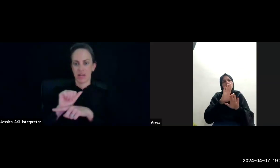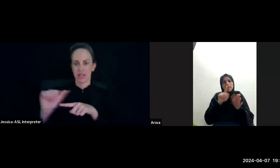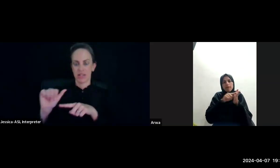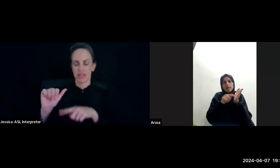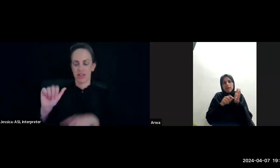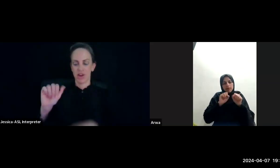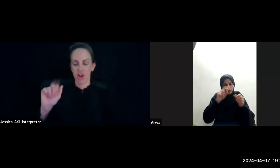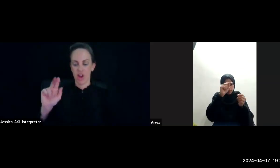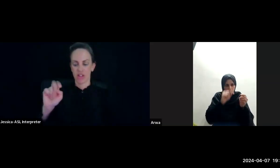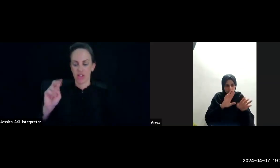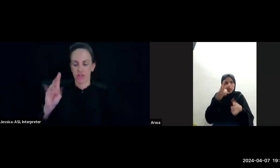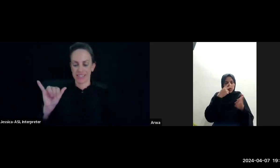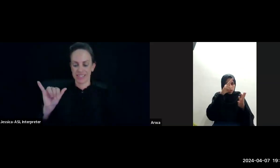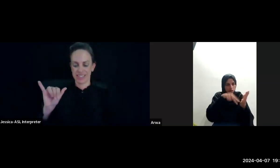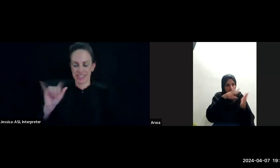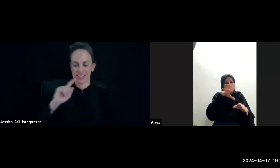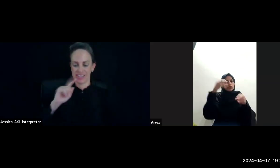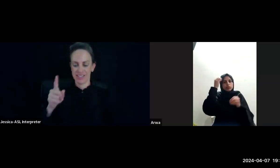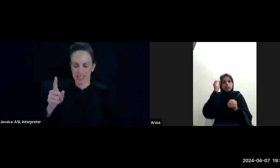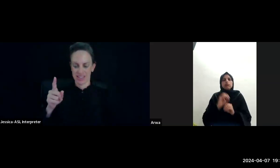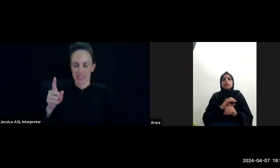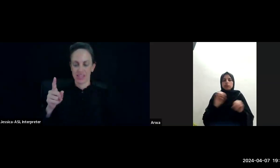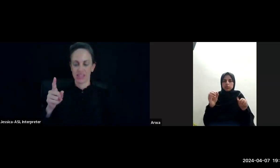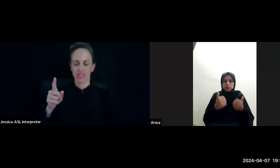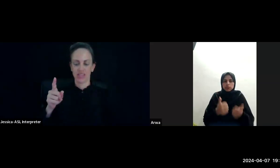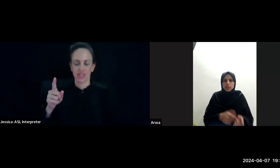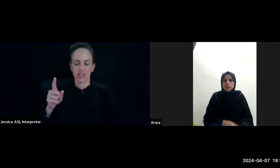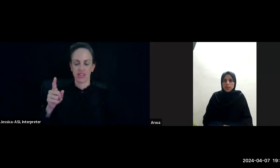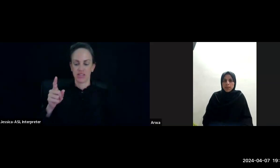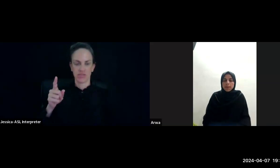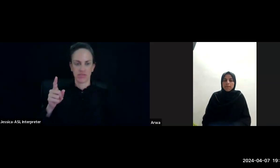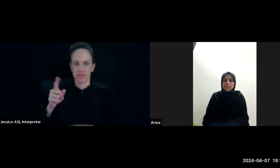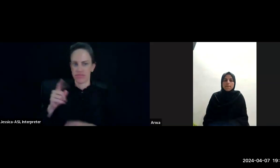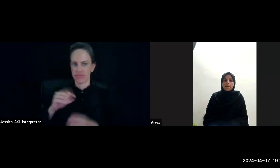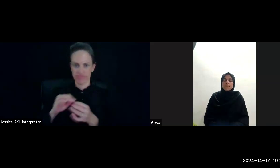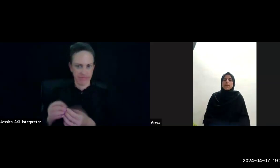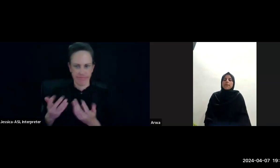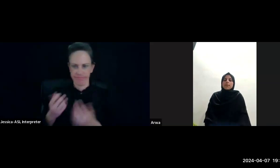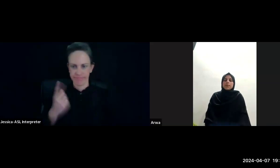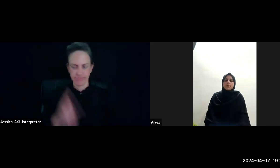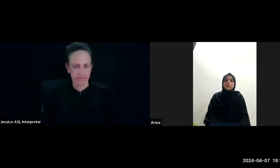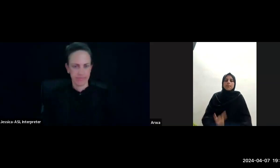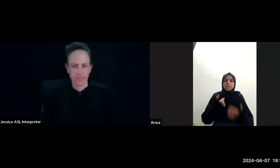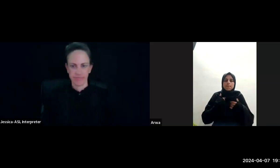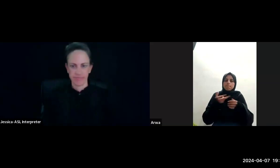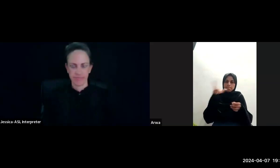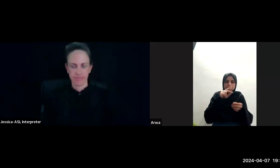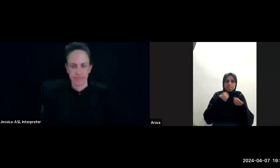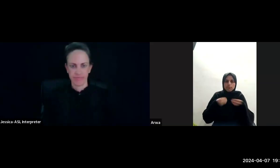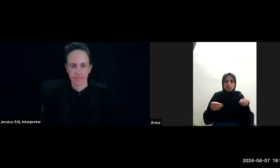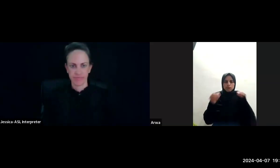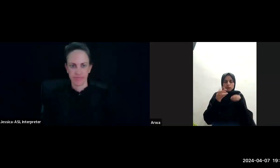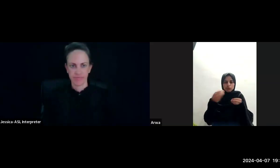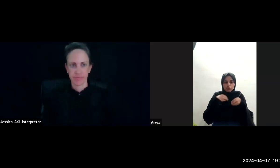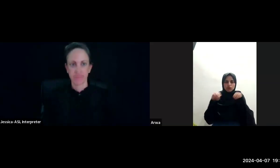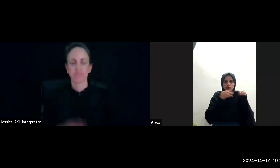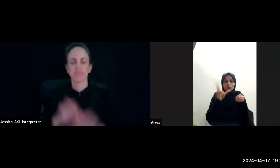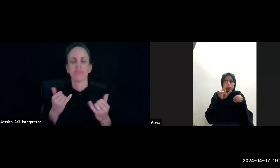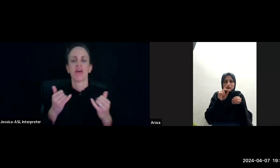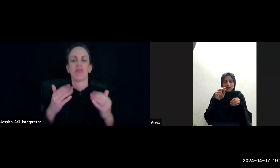in the family. Right. Now I'll move on to the preconception and the family that we counseled. And of